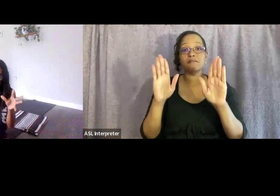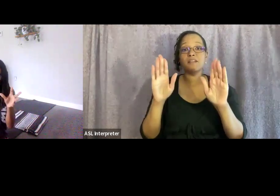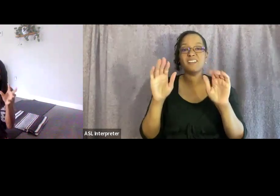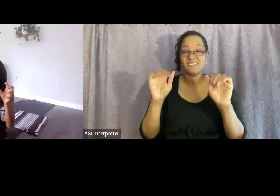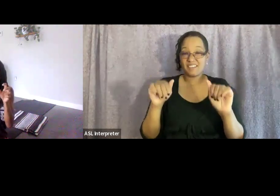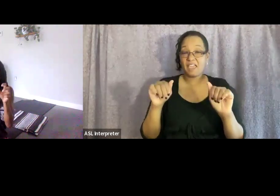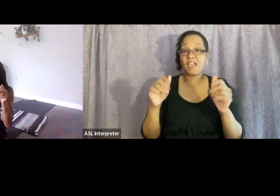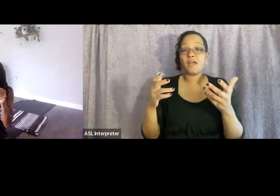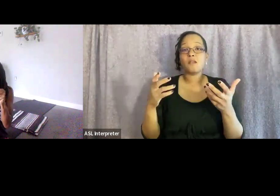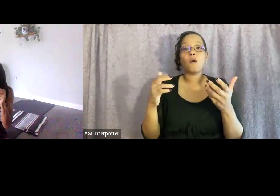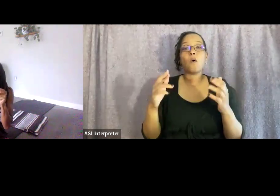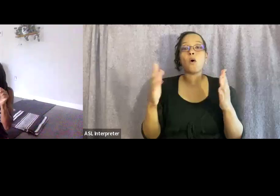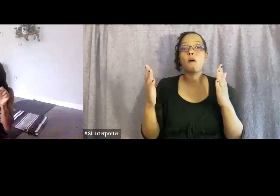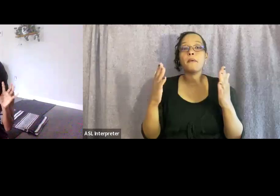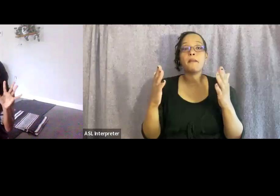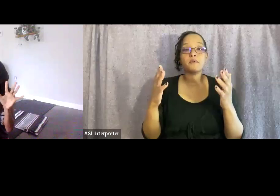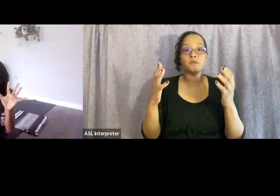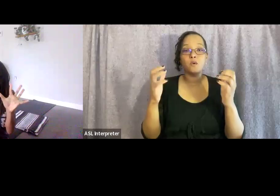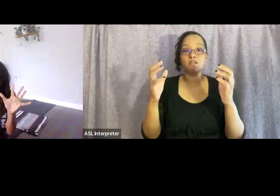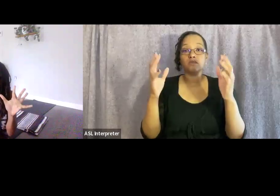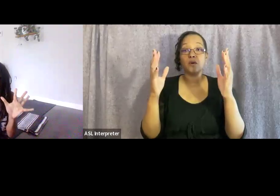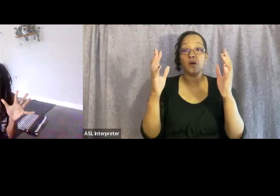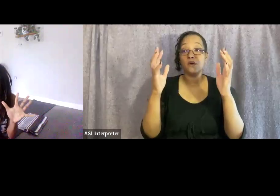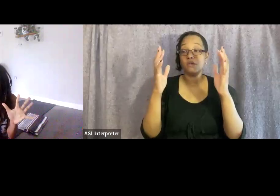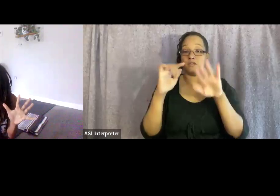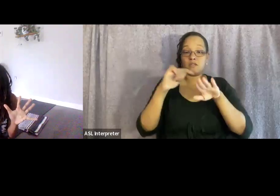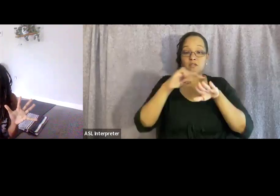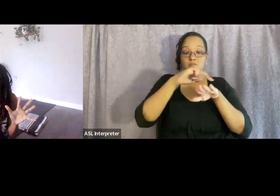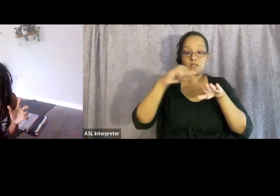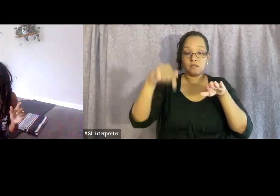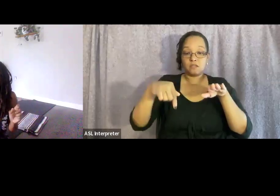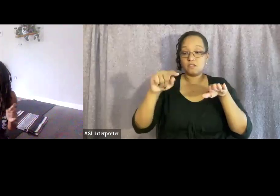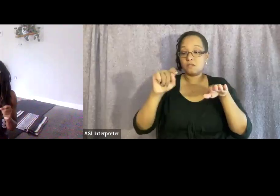Or maybe you can squeeze and open the toes. All right?